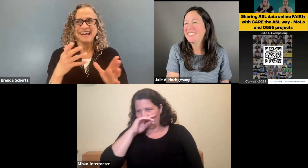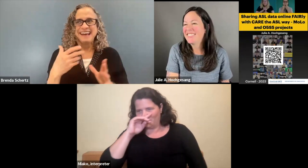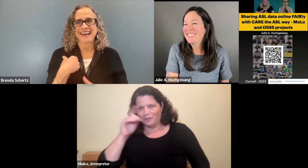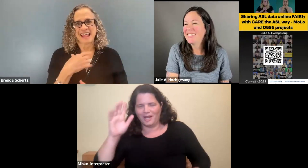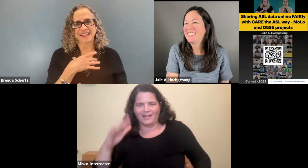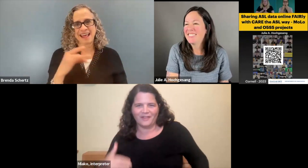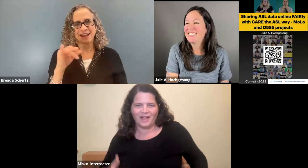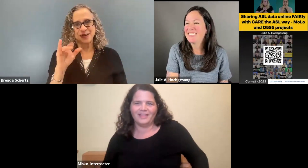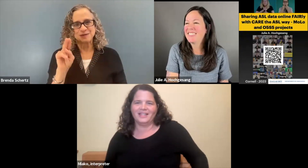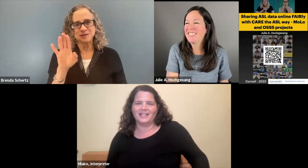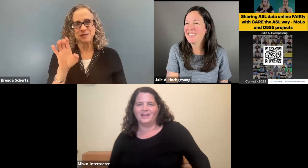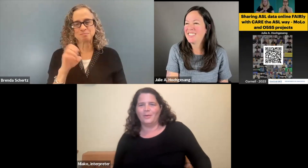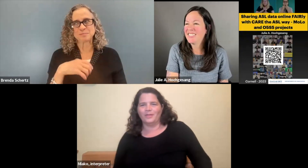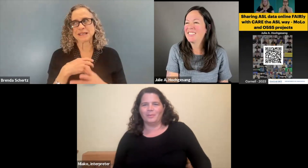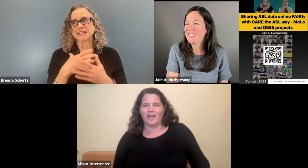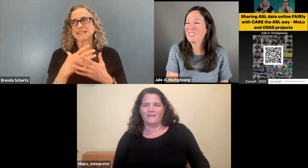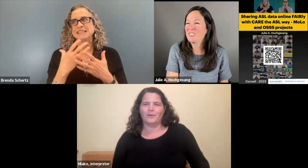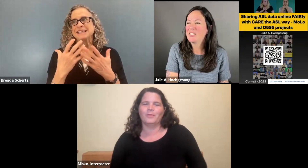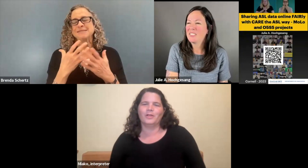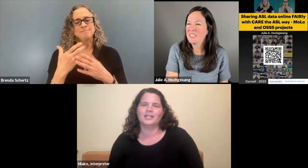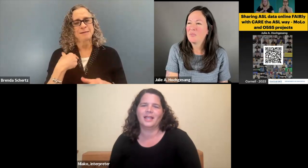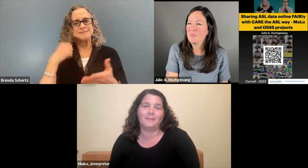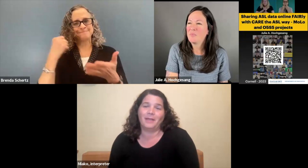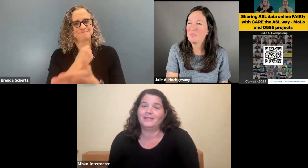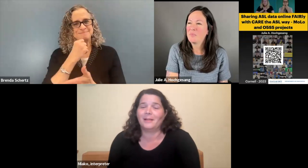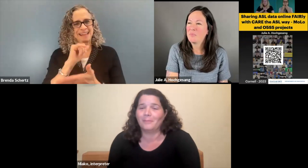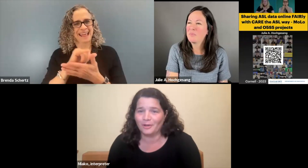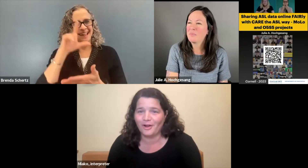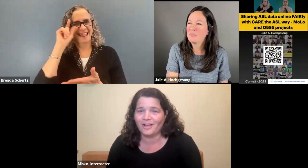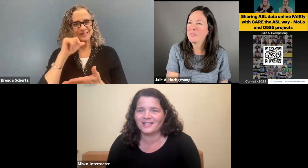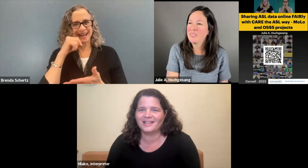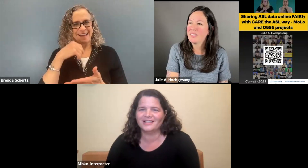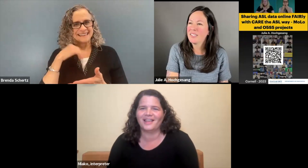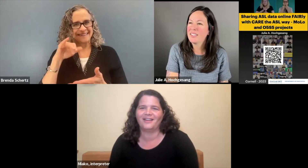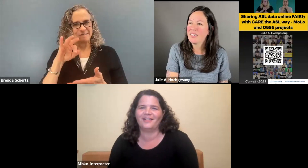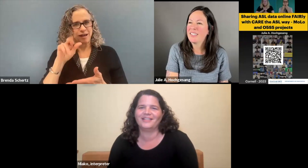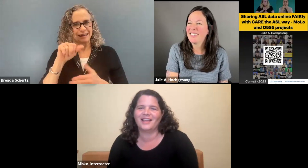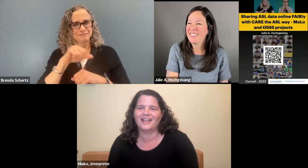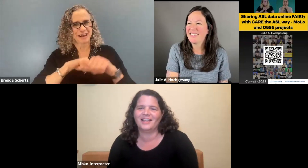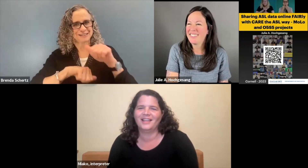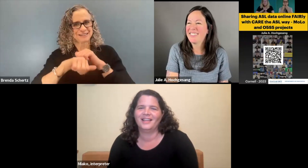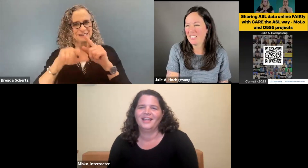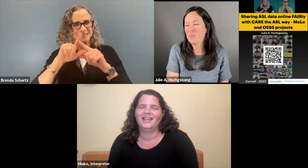through and I can find things I know what the platform looks like I may stumble across things that are